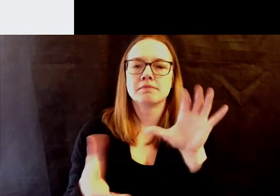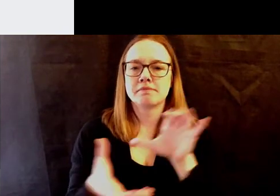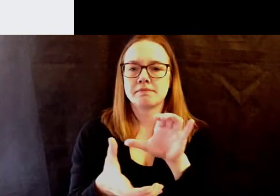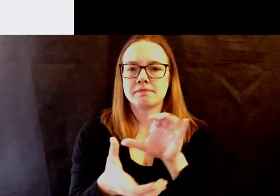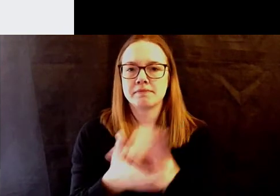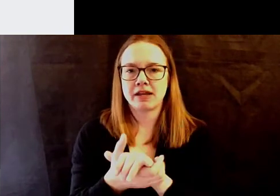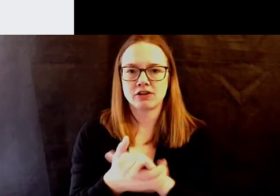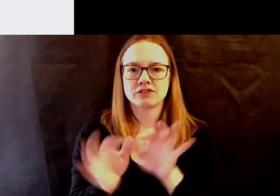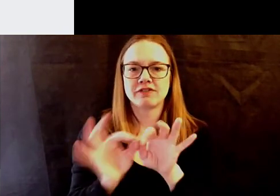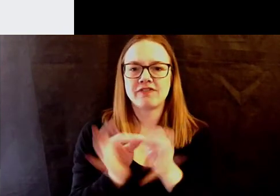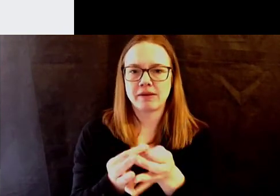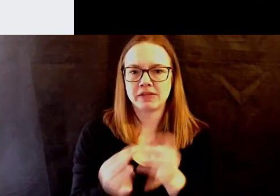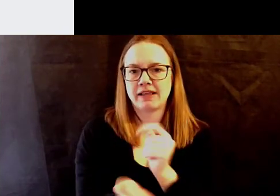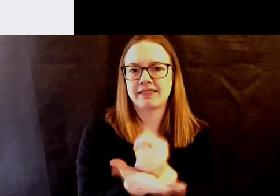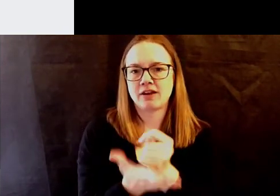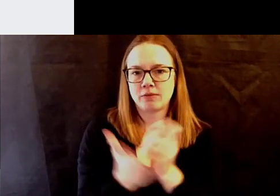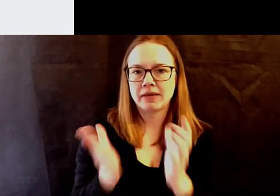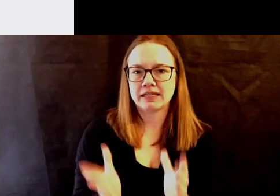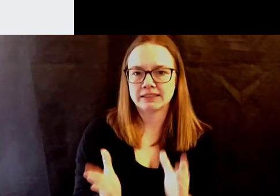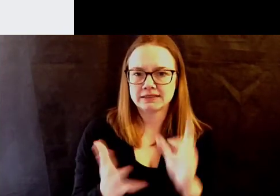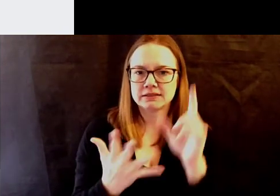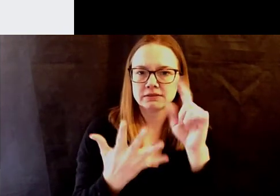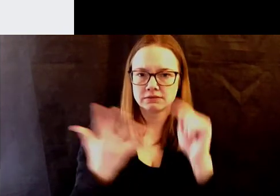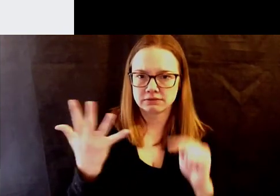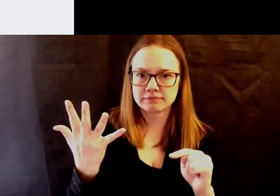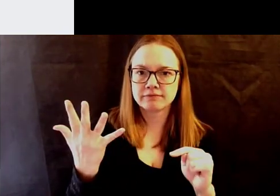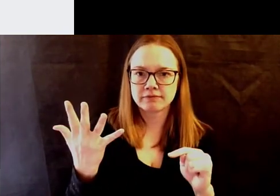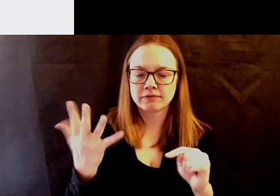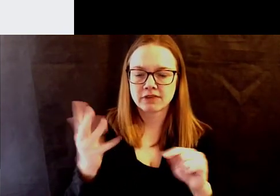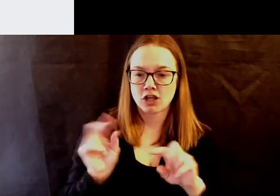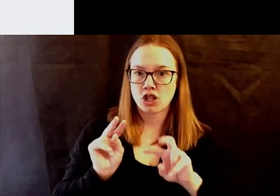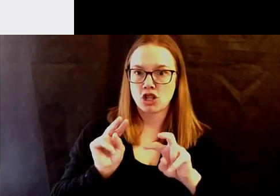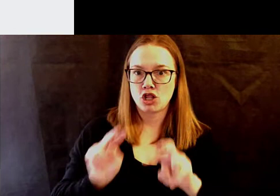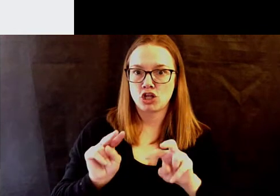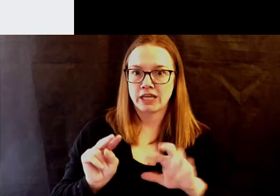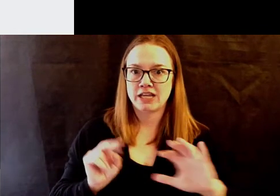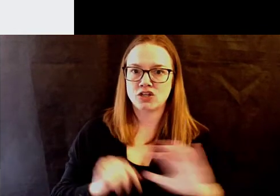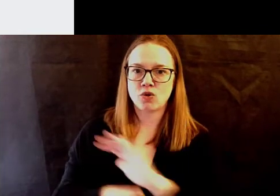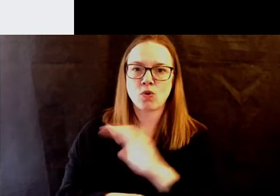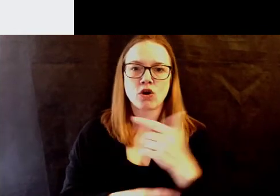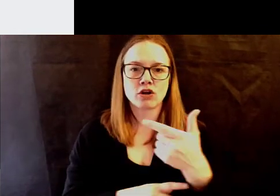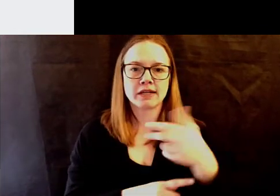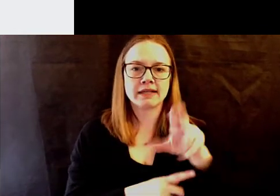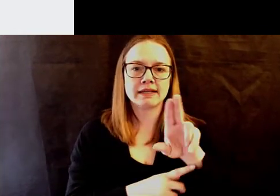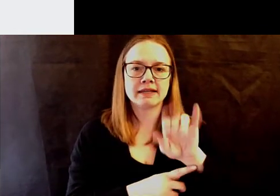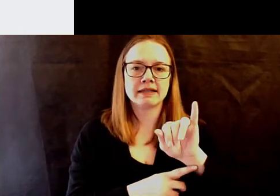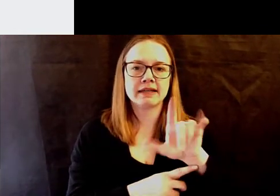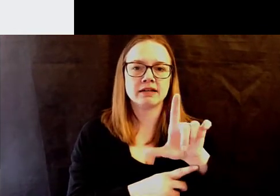is a really good way to see what's coming up next. Where do I need to be if I want to be involved?